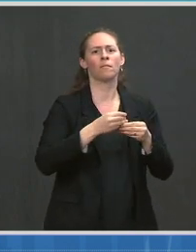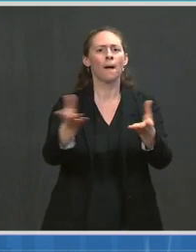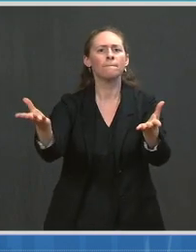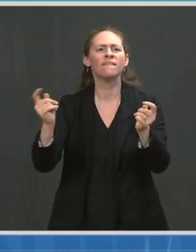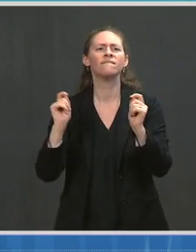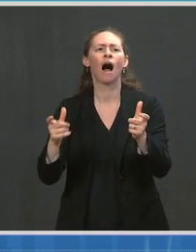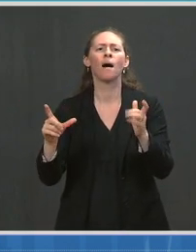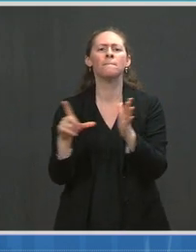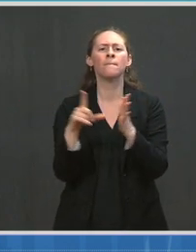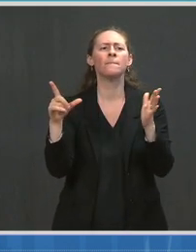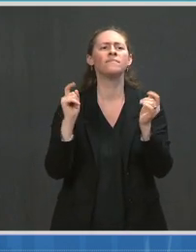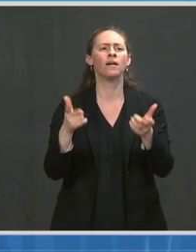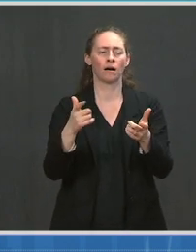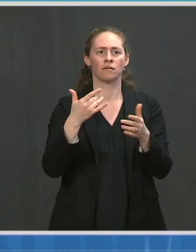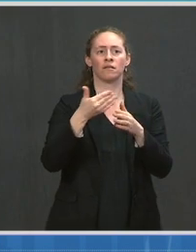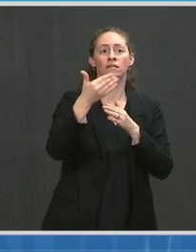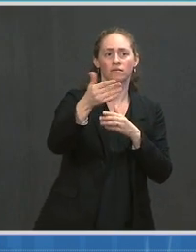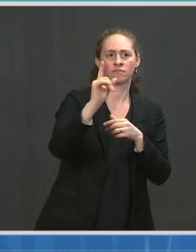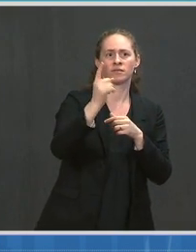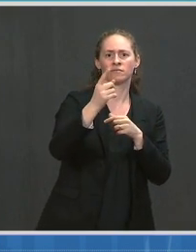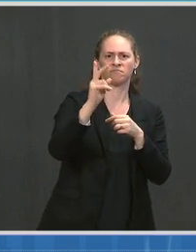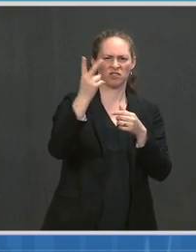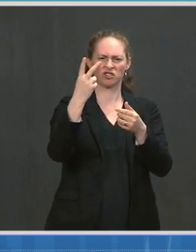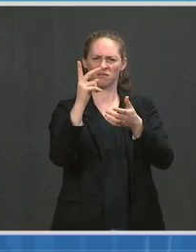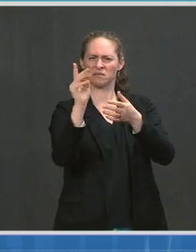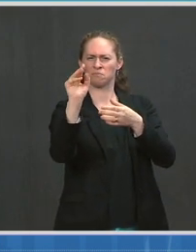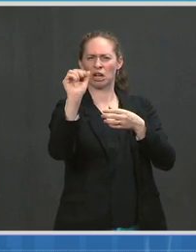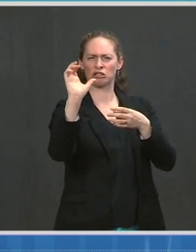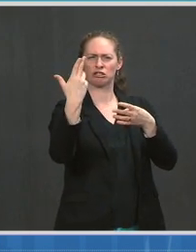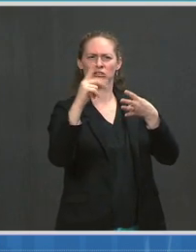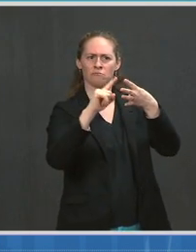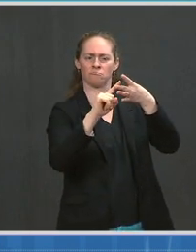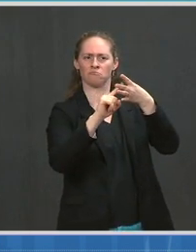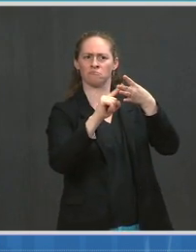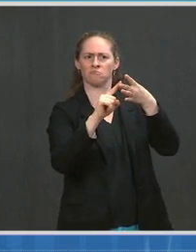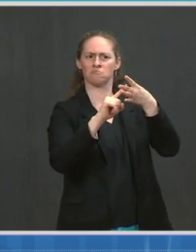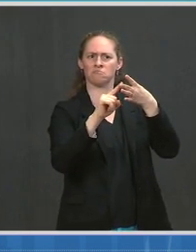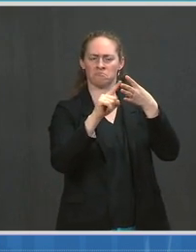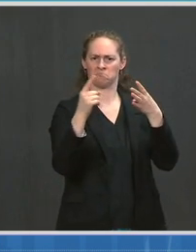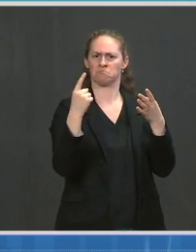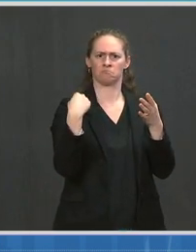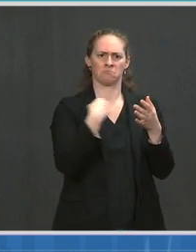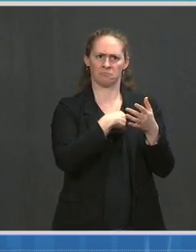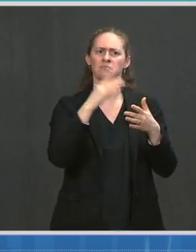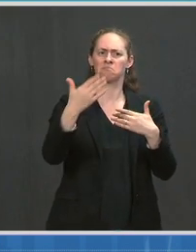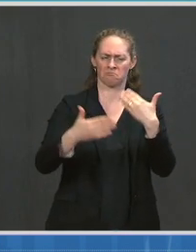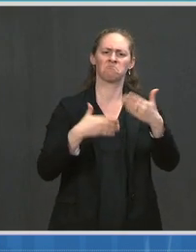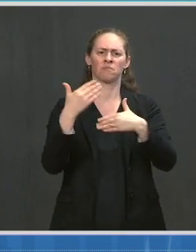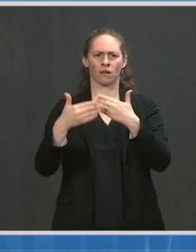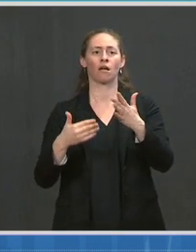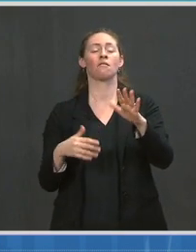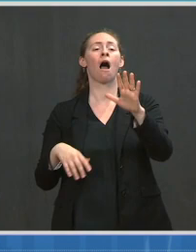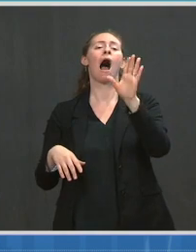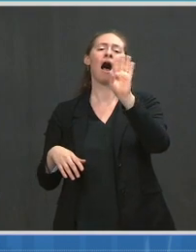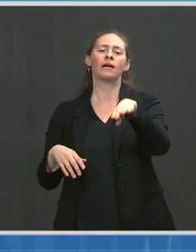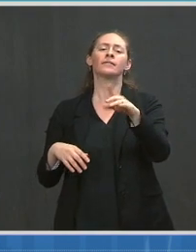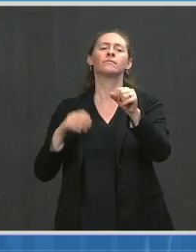was likely to not have a lot of additional supply which ended up being the case. As you know early in the manufacturing process